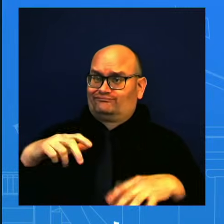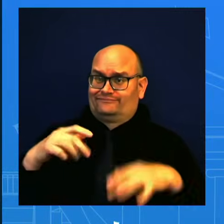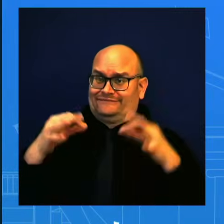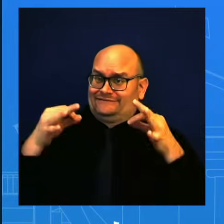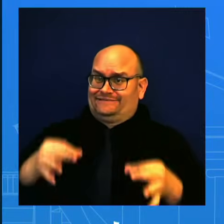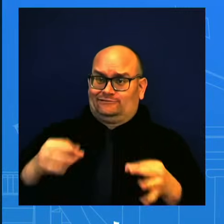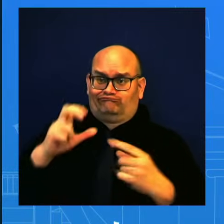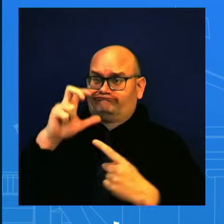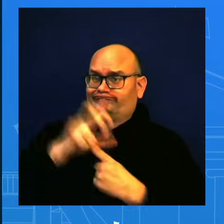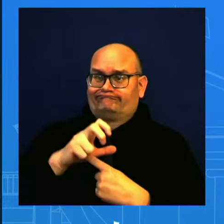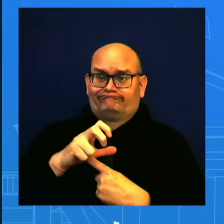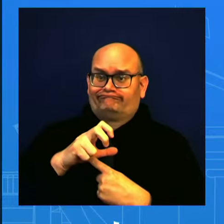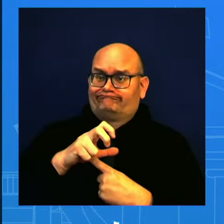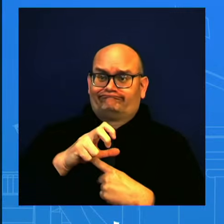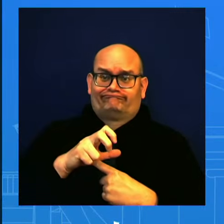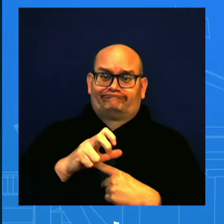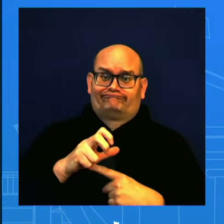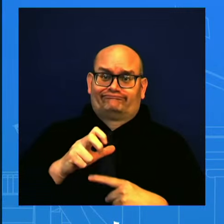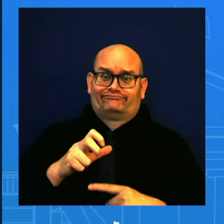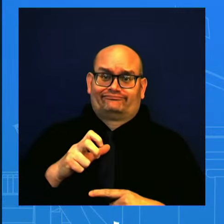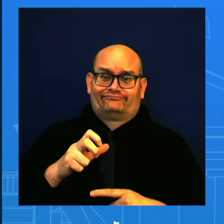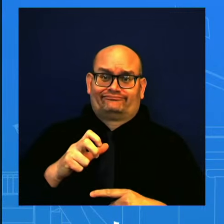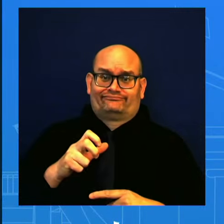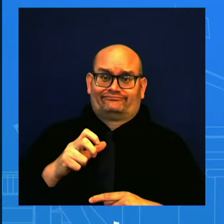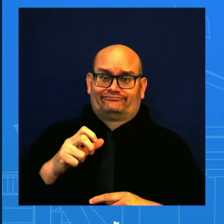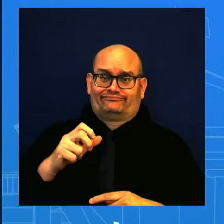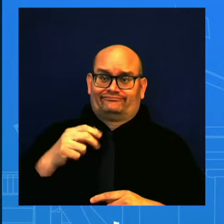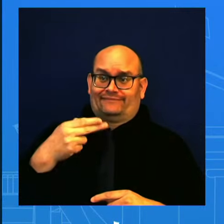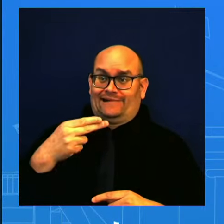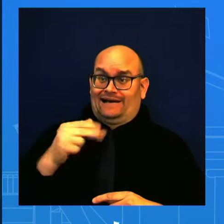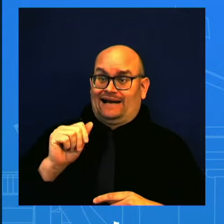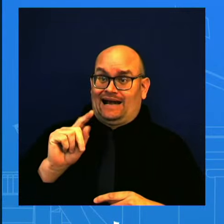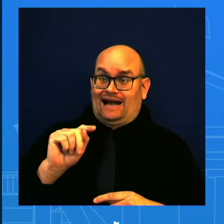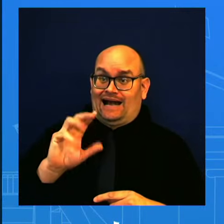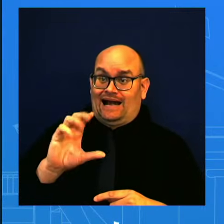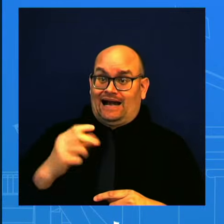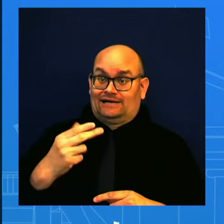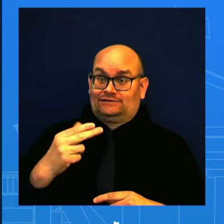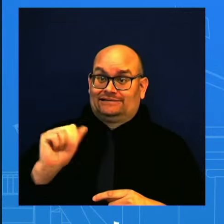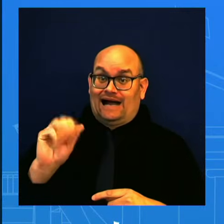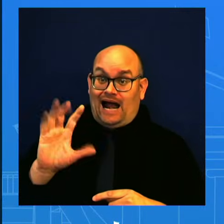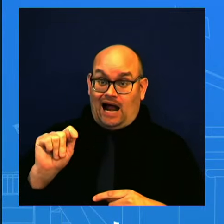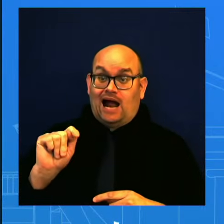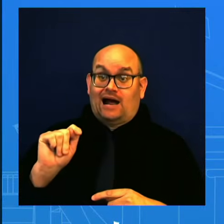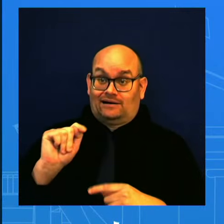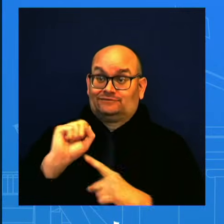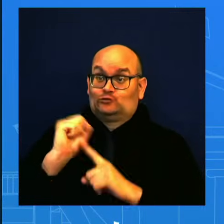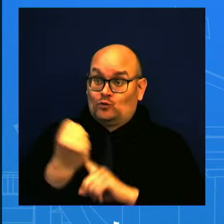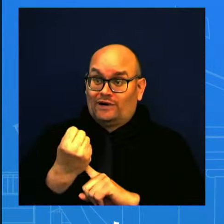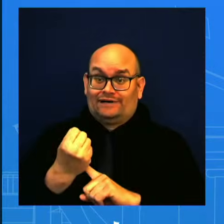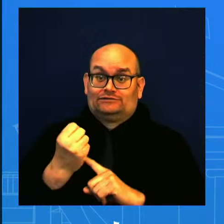Why have we not heard directly from President Biden this week? We know he met with his team yesterday. Ms. Jean-Pierre: Yep. The Press: We know today is VP Harris's big day.